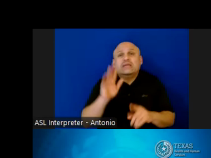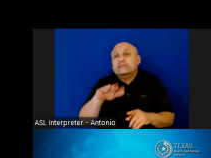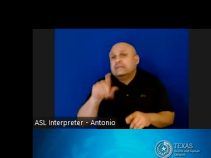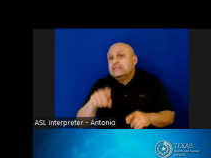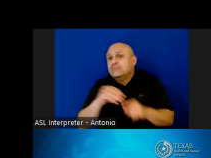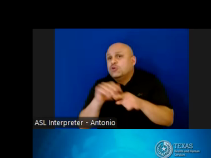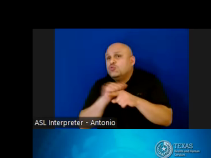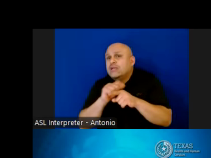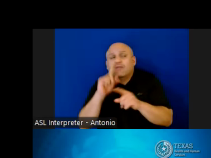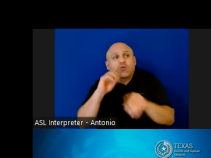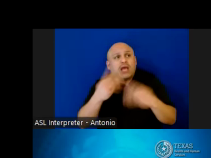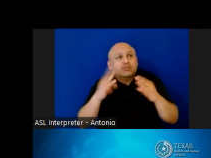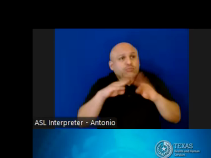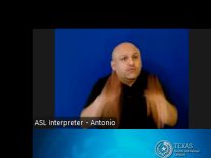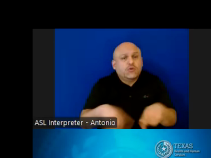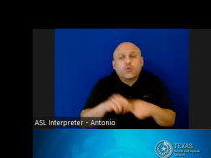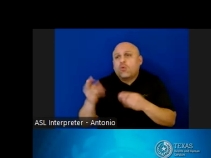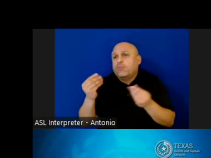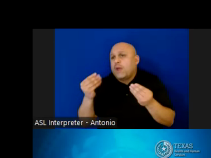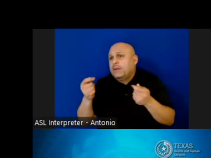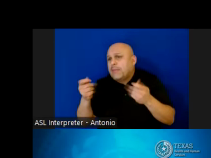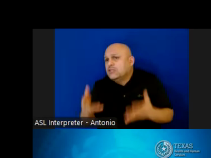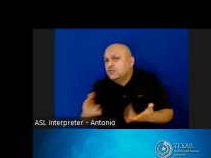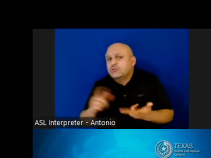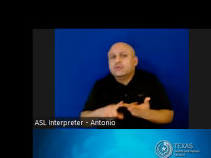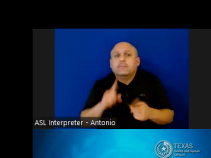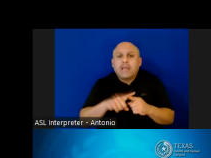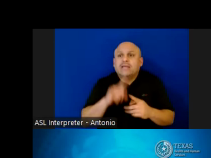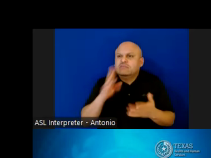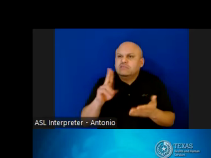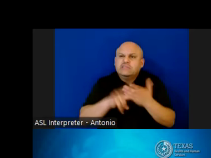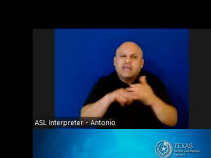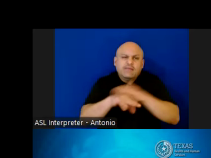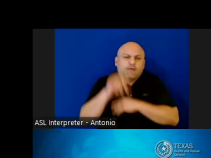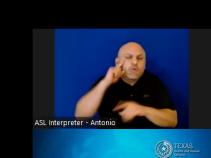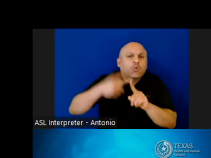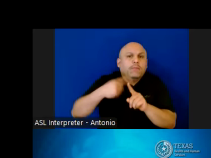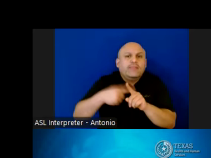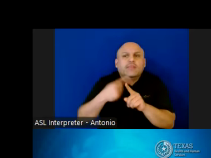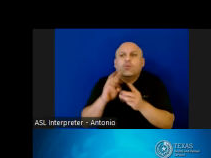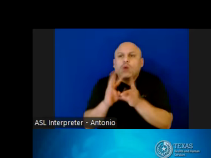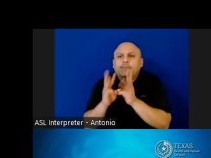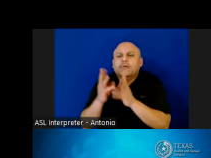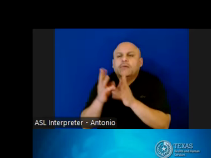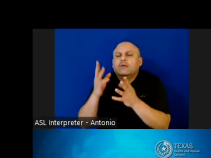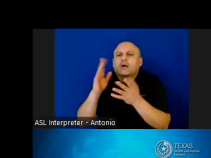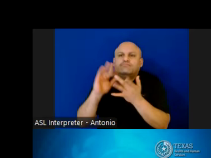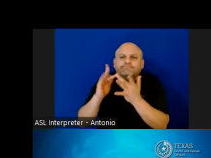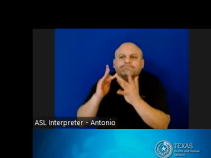seek freezing raining for housing providers or property managers and sign up for monthly webinars.